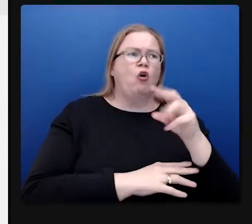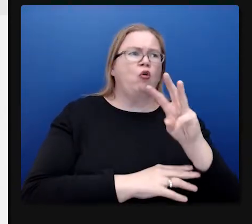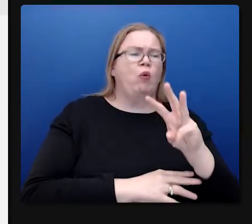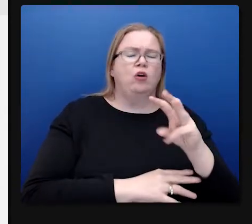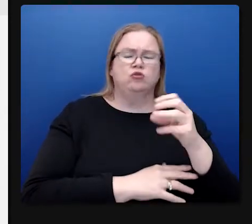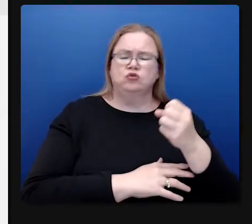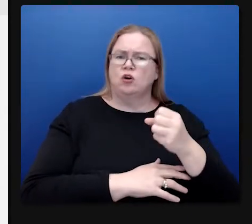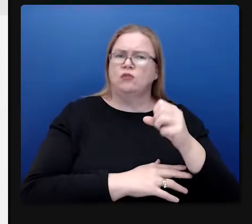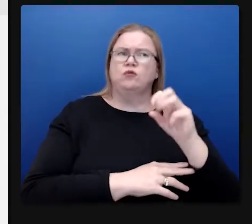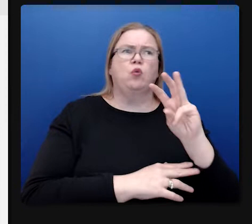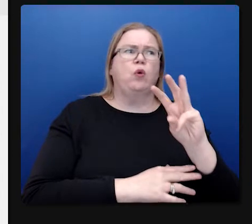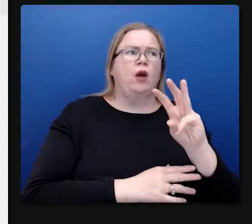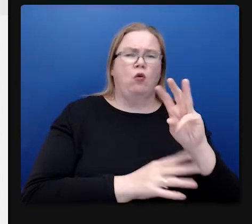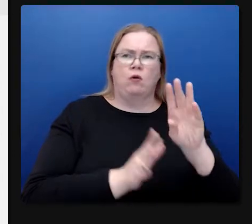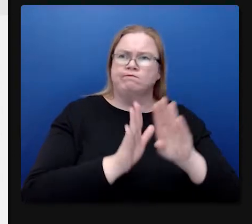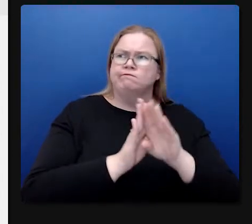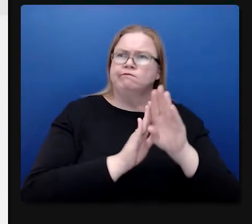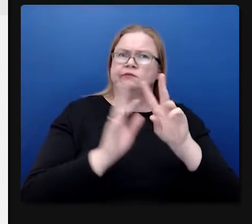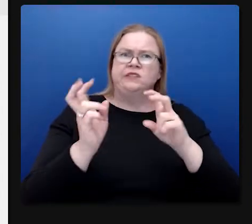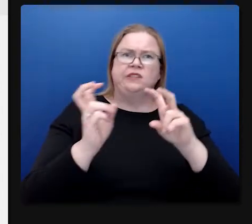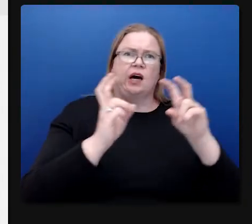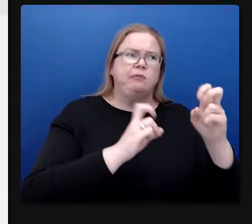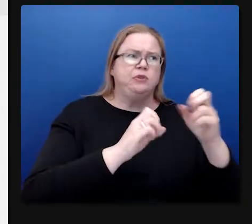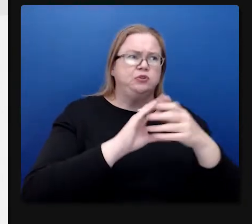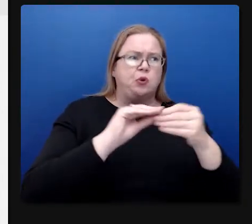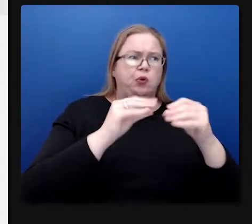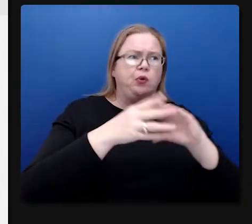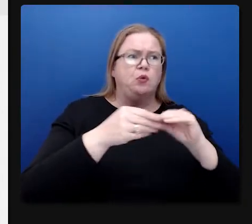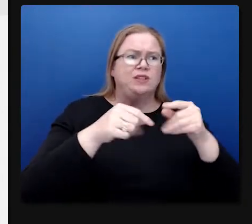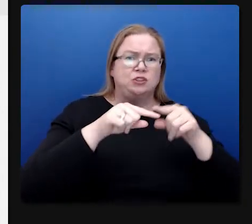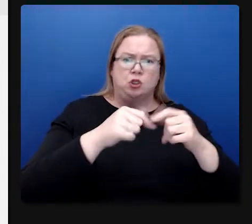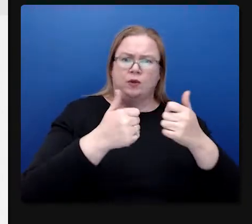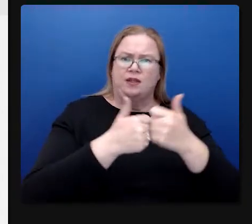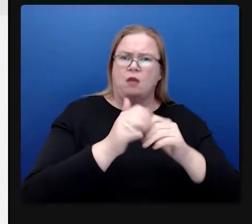or software, or bringing up these topics and narratives in game development.